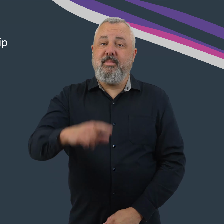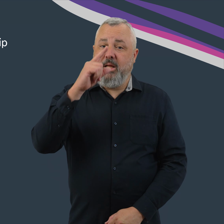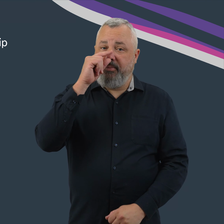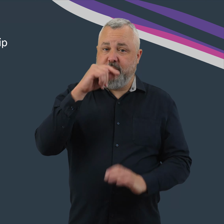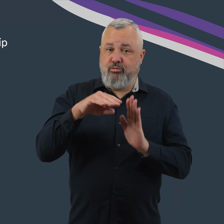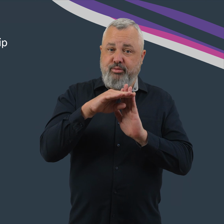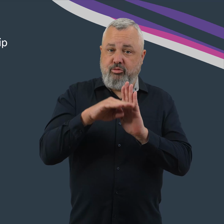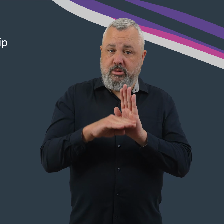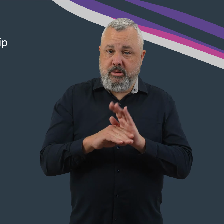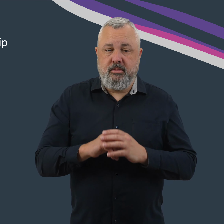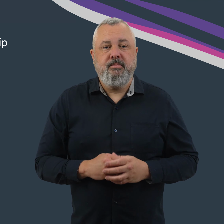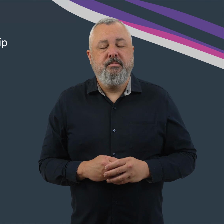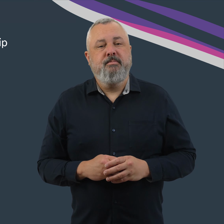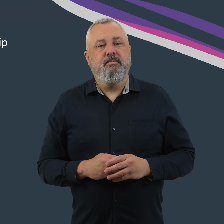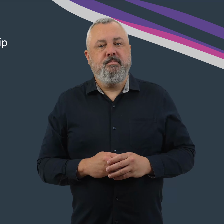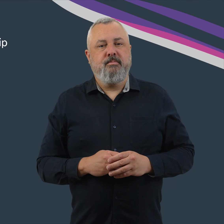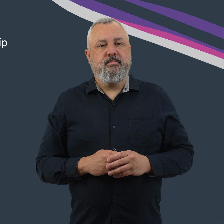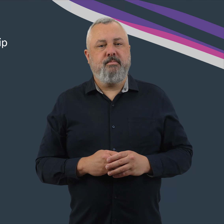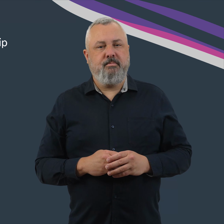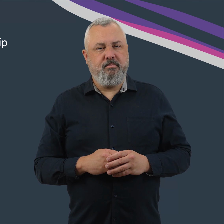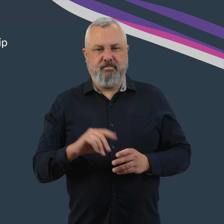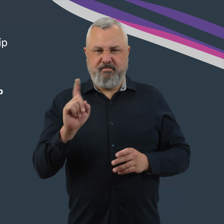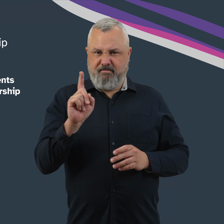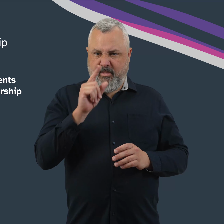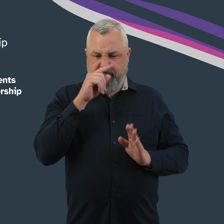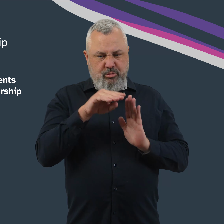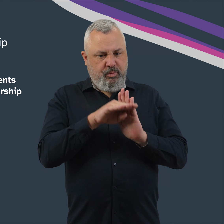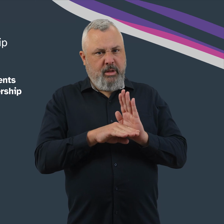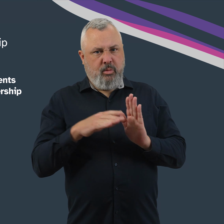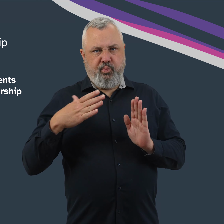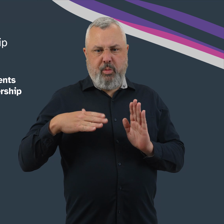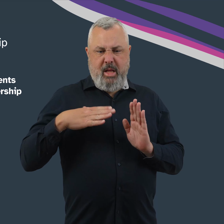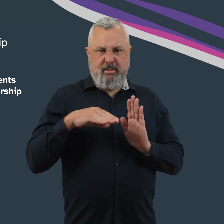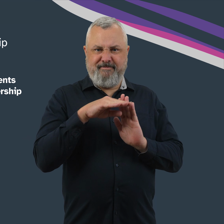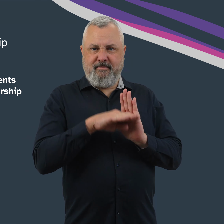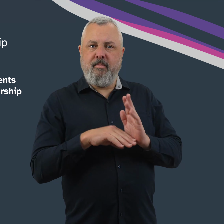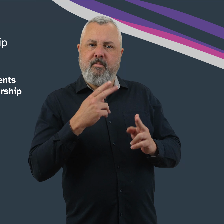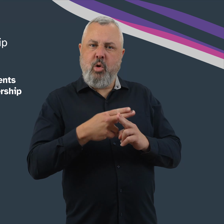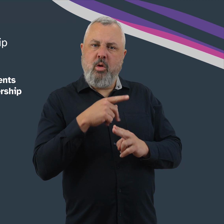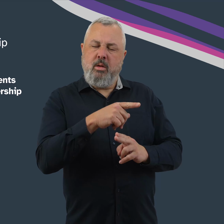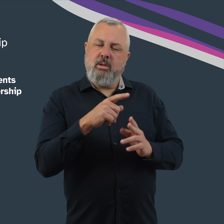Eligibility Criteria What are the eligibility requirements for the